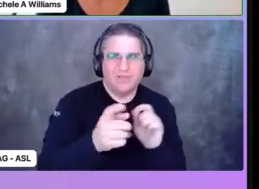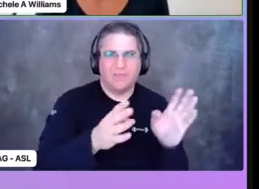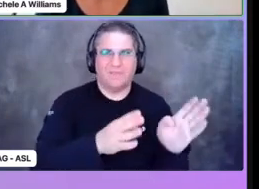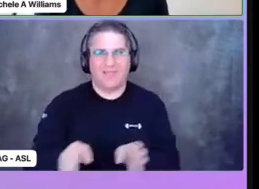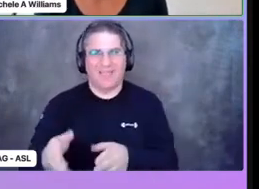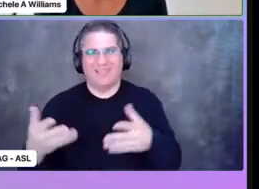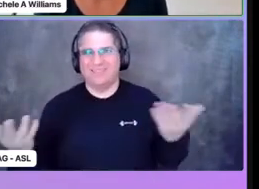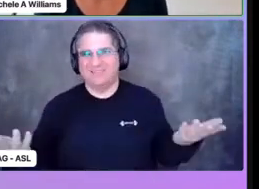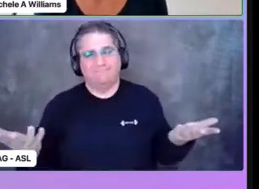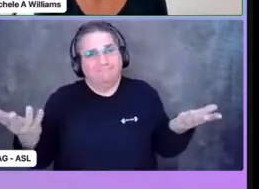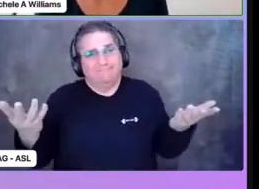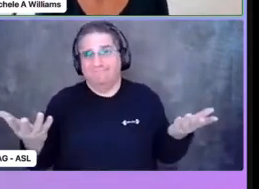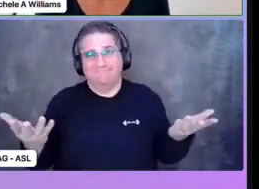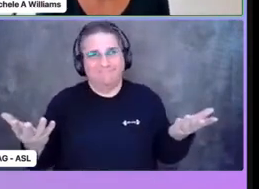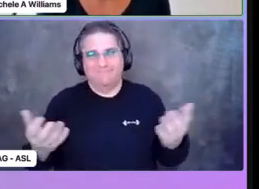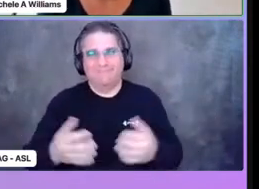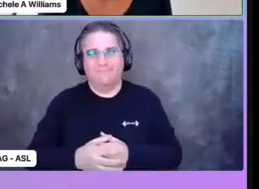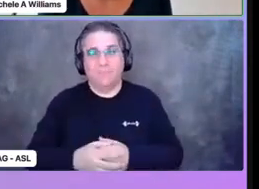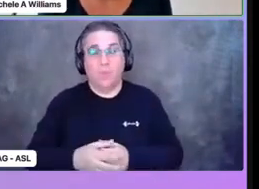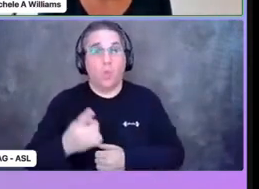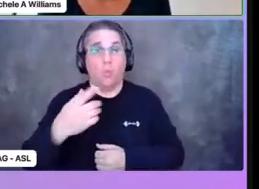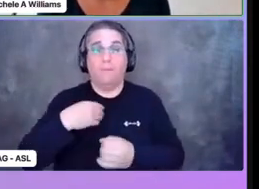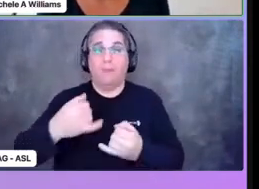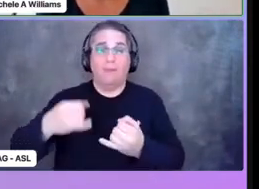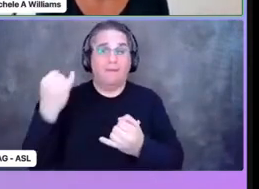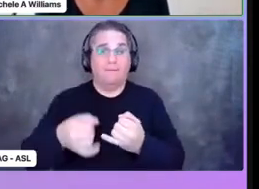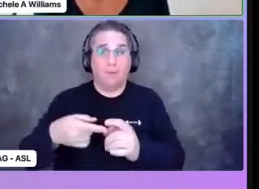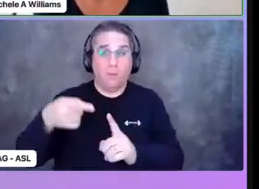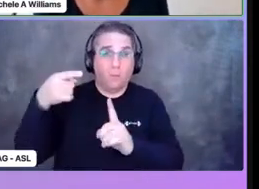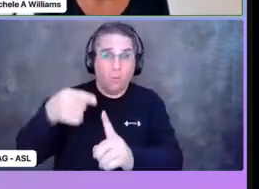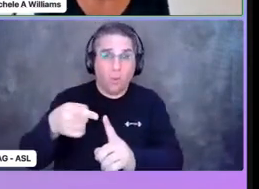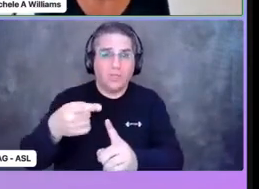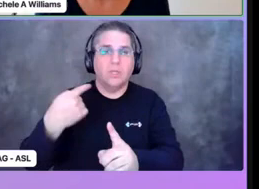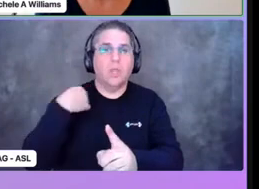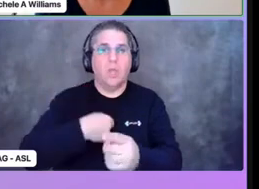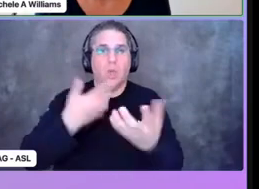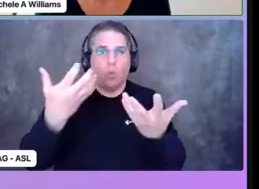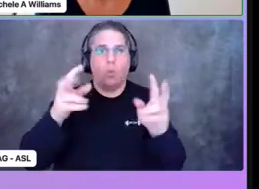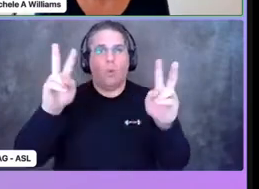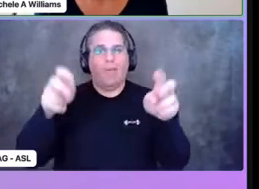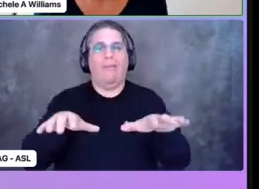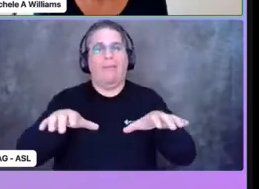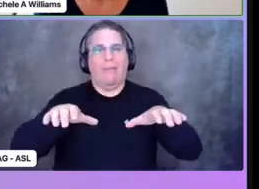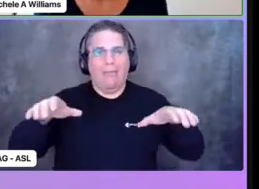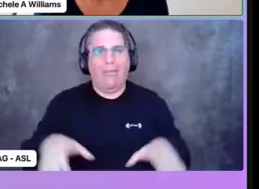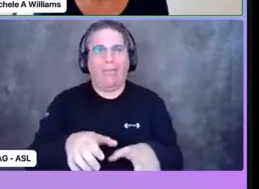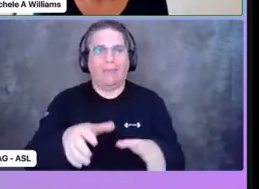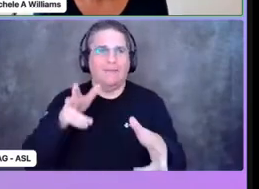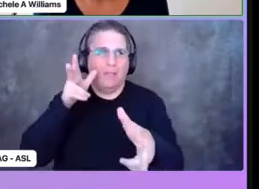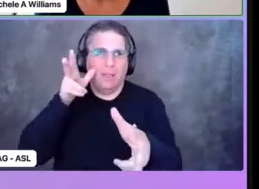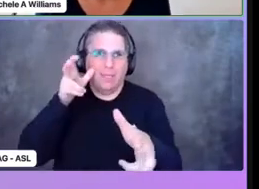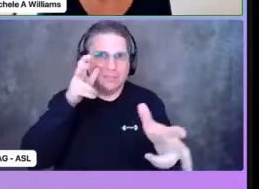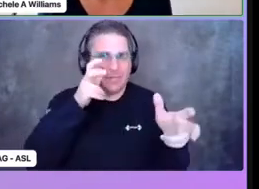a way that allowed them to really hear the feedback. And so one of my final points here is